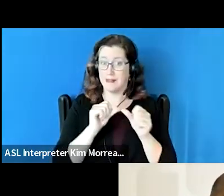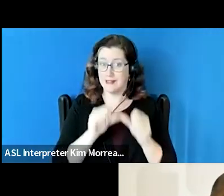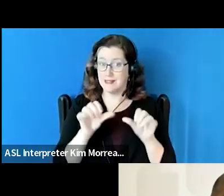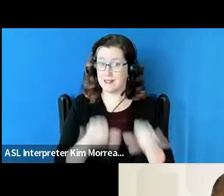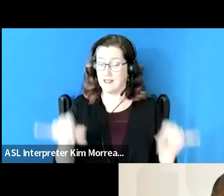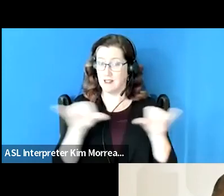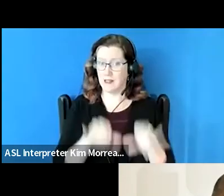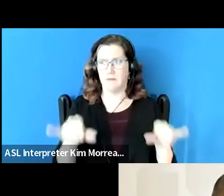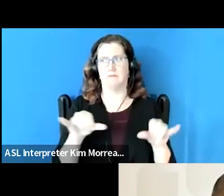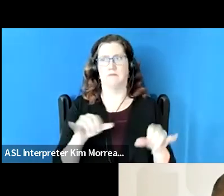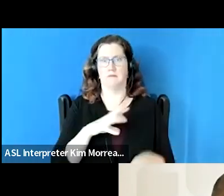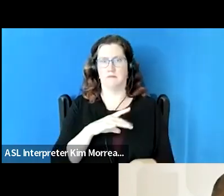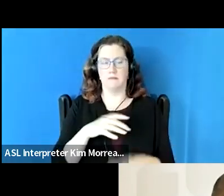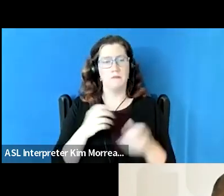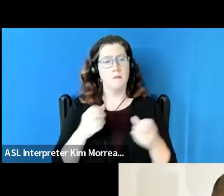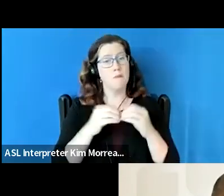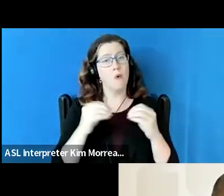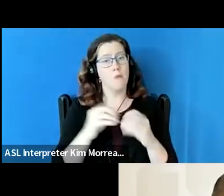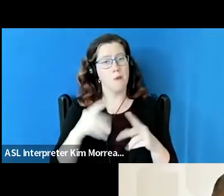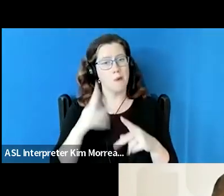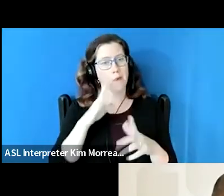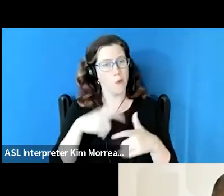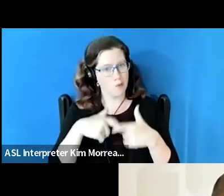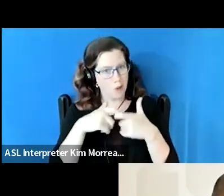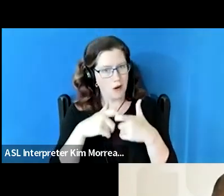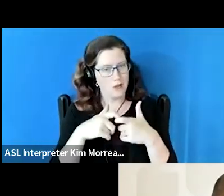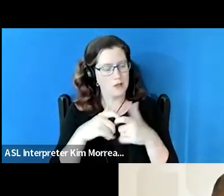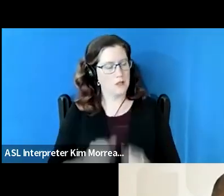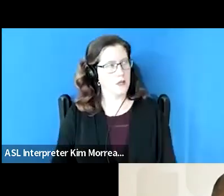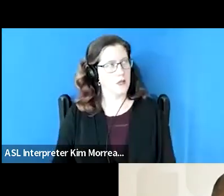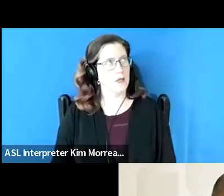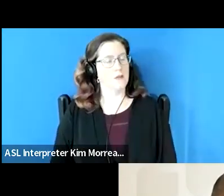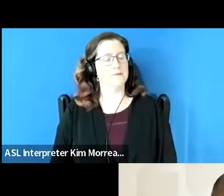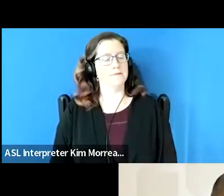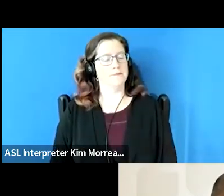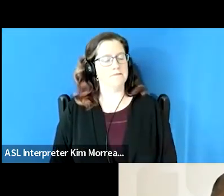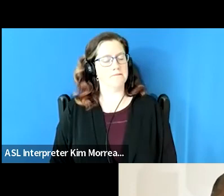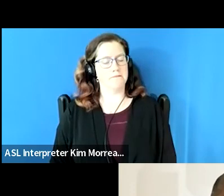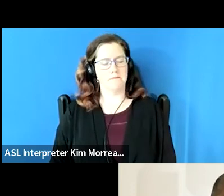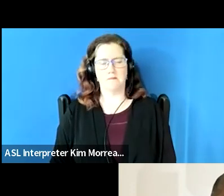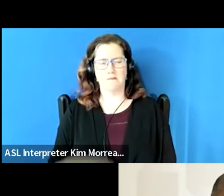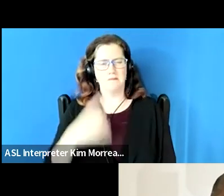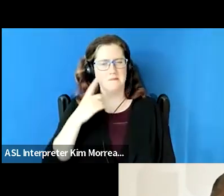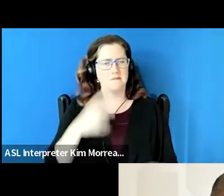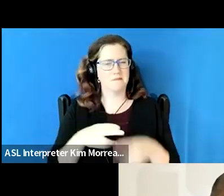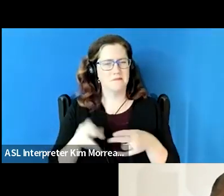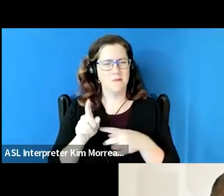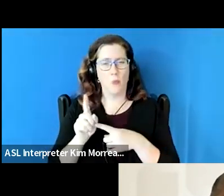people would take that time and pause. It was literally, I think, no more than a minute long. And it was really wonderful.